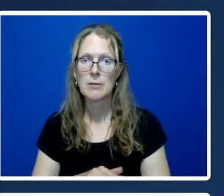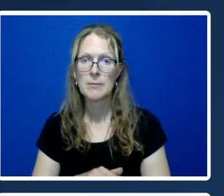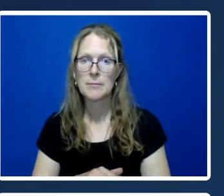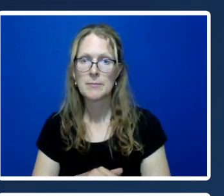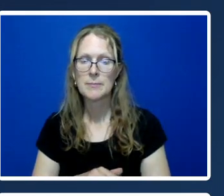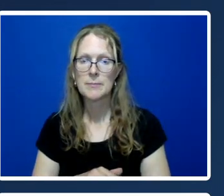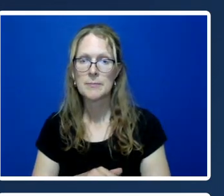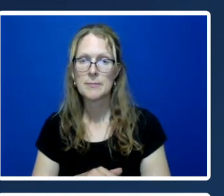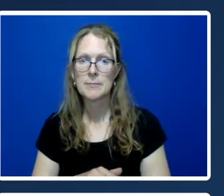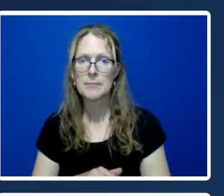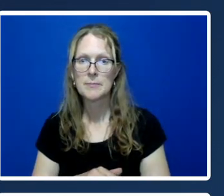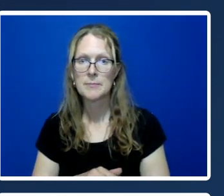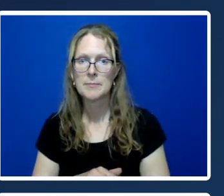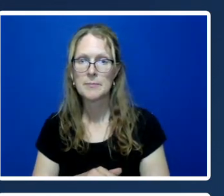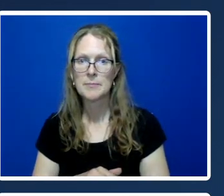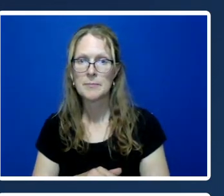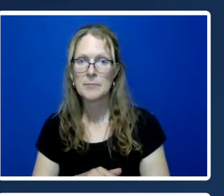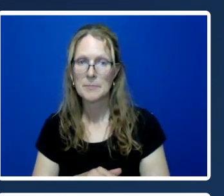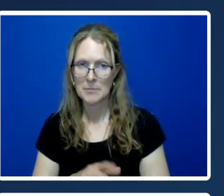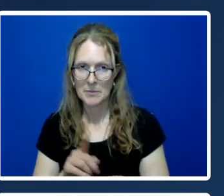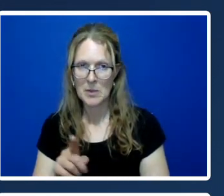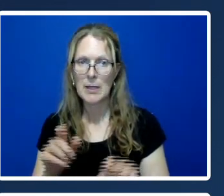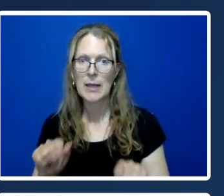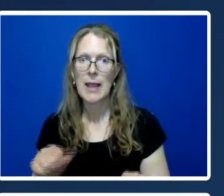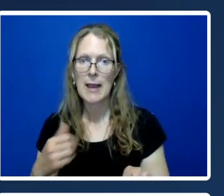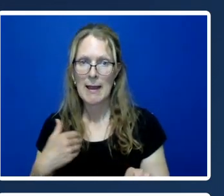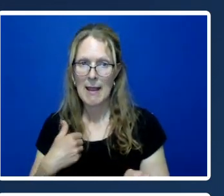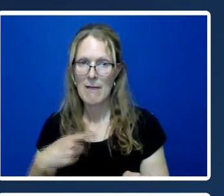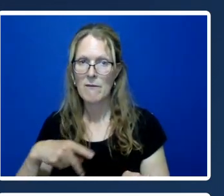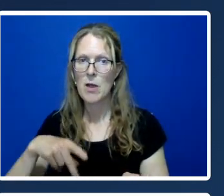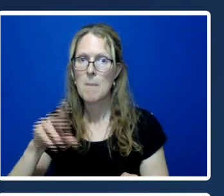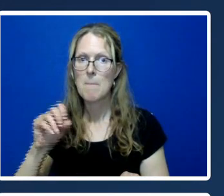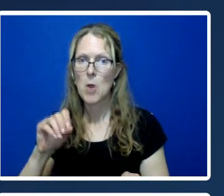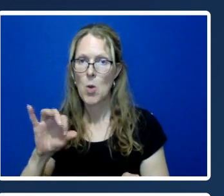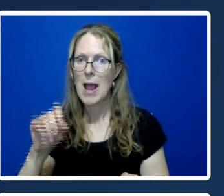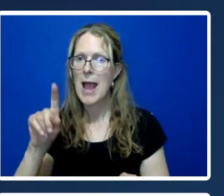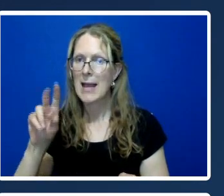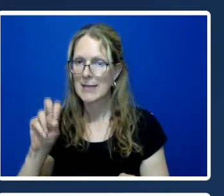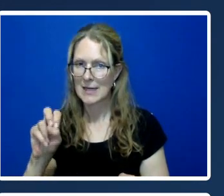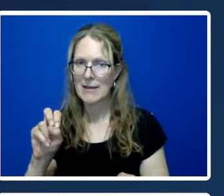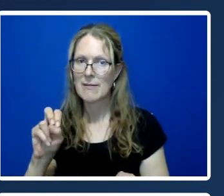proactive approach versus a passive approach. And the design process offers a responsible